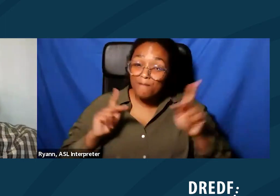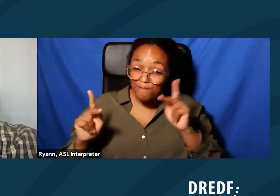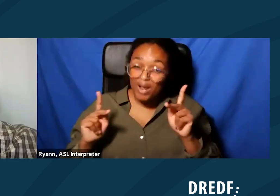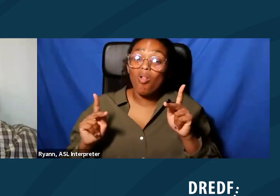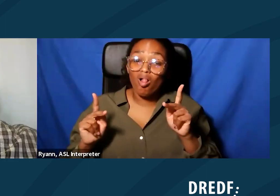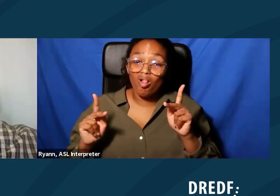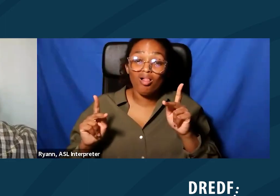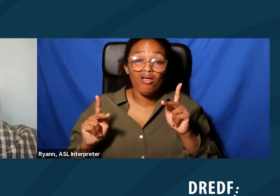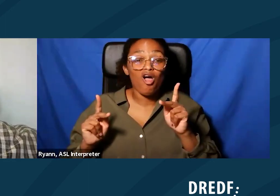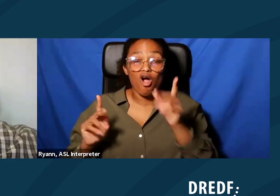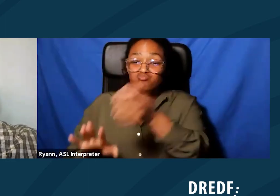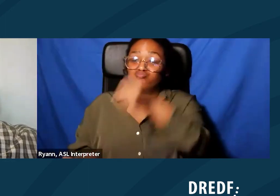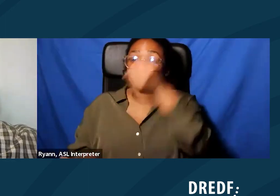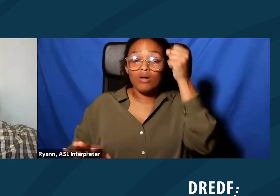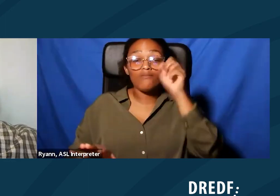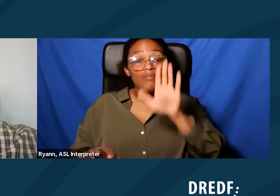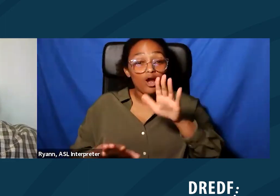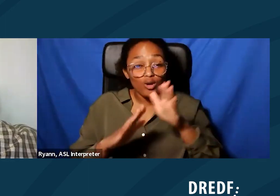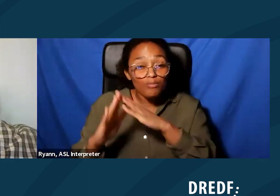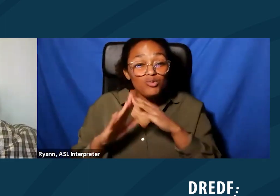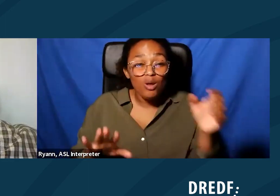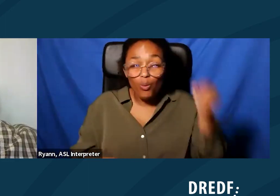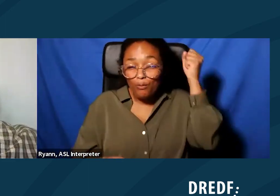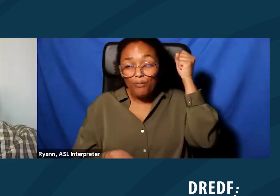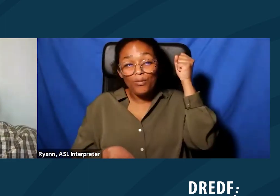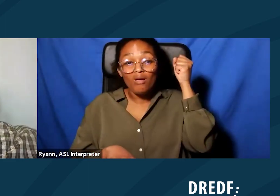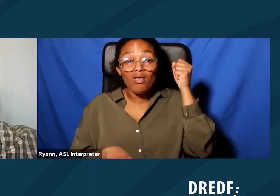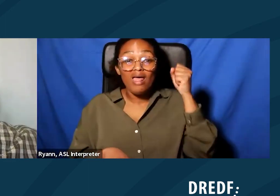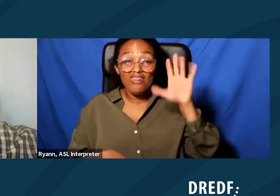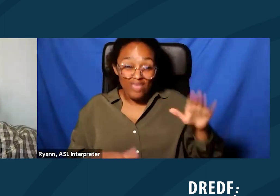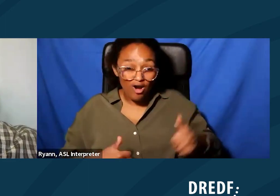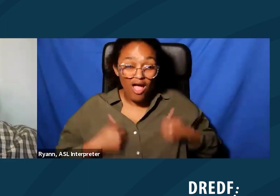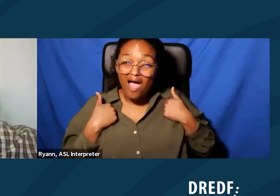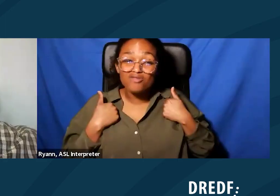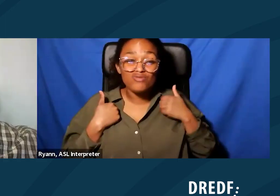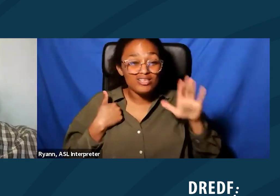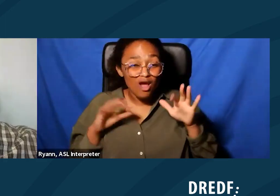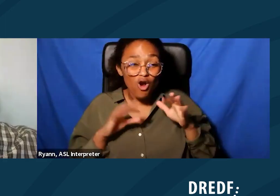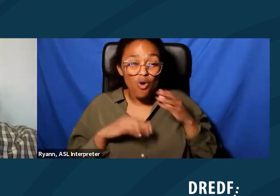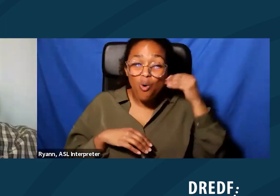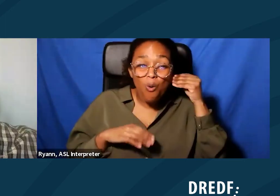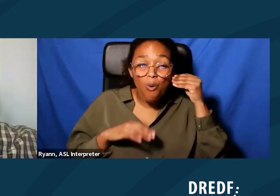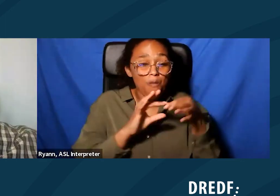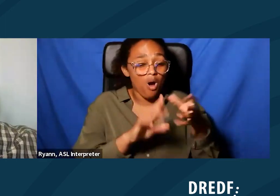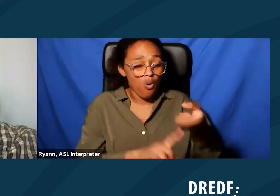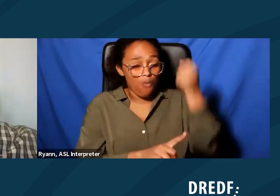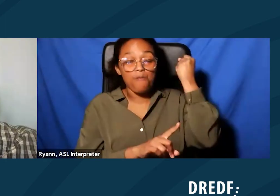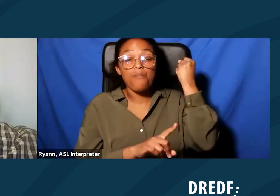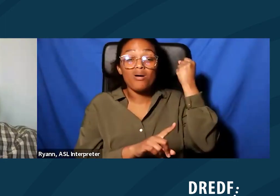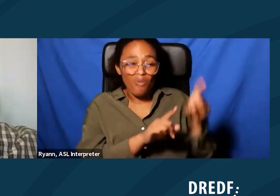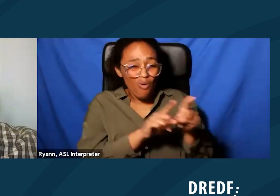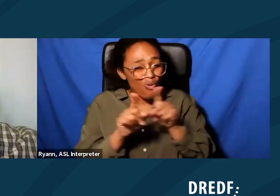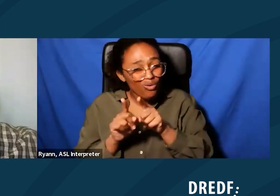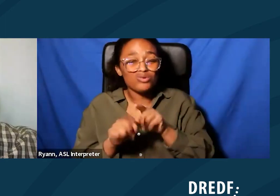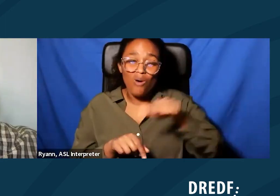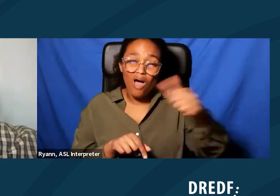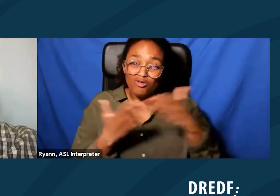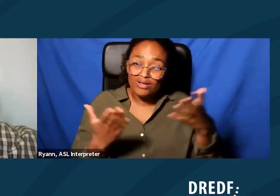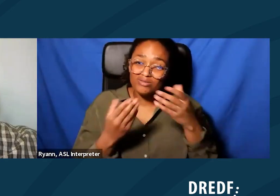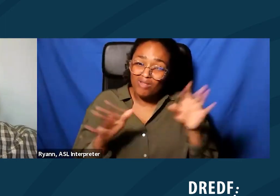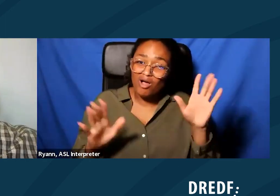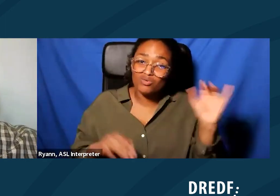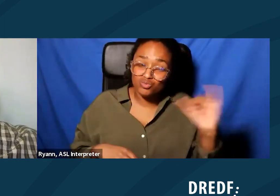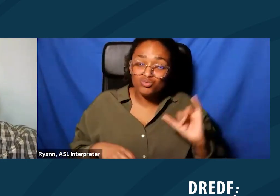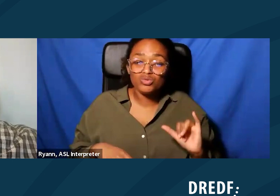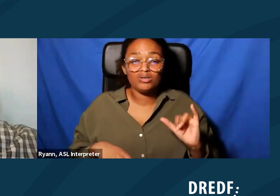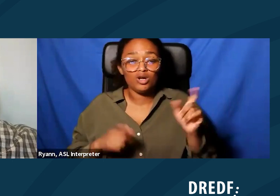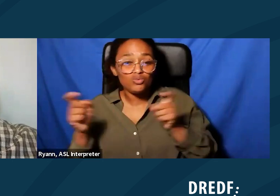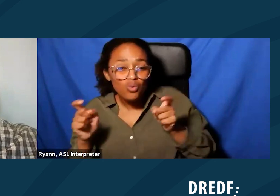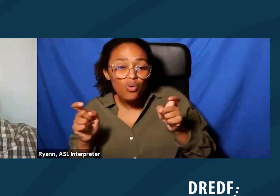a physical address, they lose connection, they lose opportunity, they lose power.